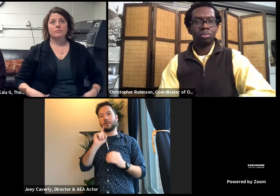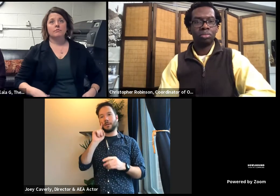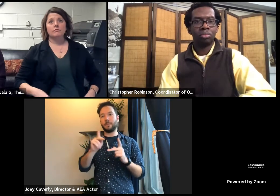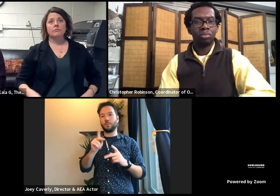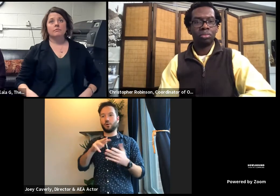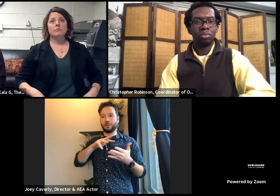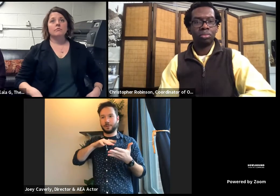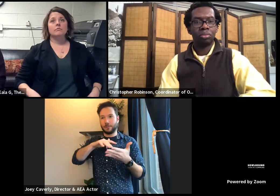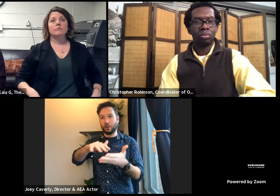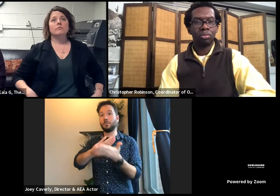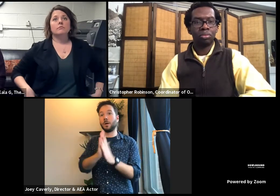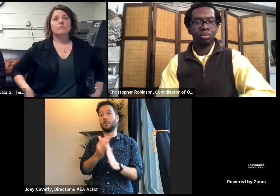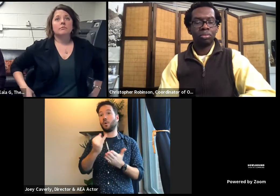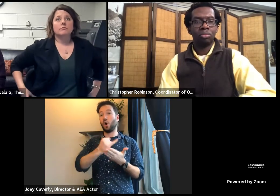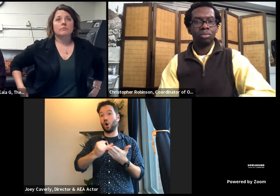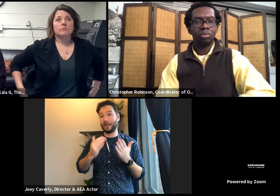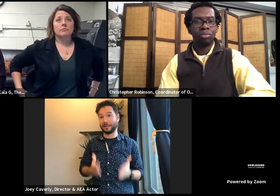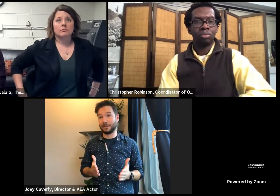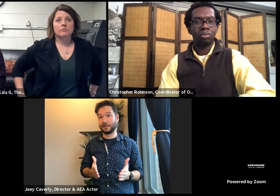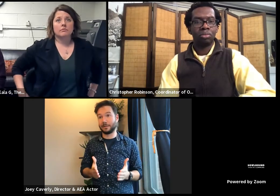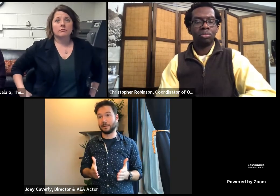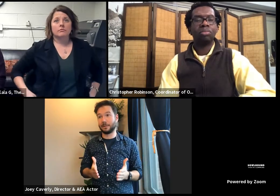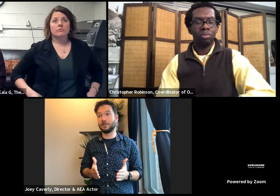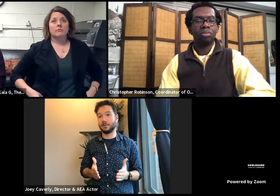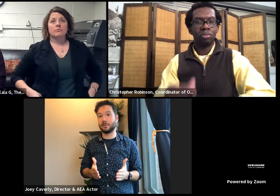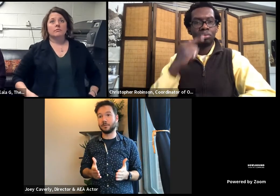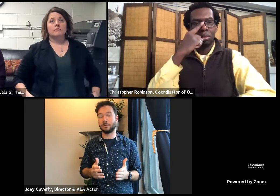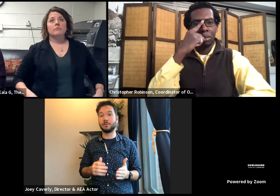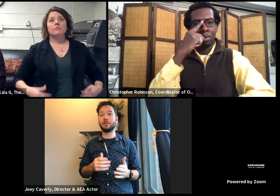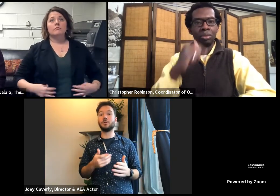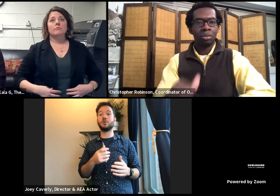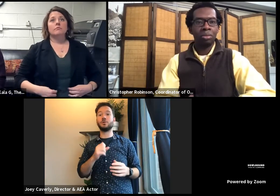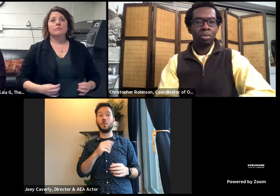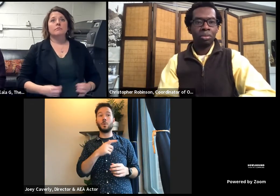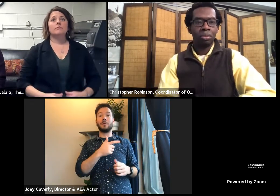Our ability to gain access to higher education